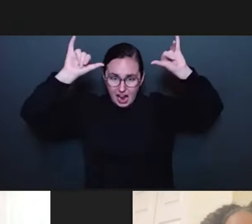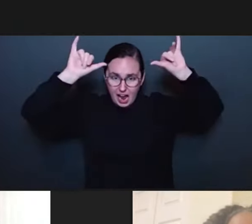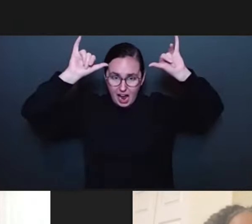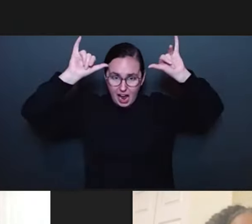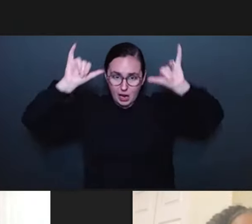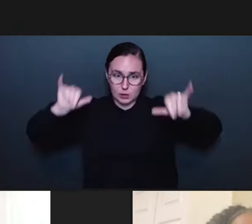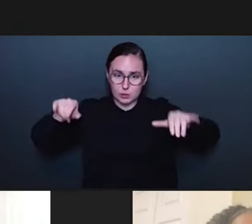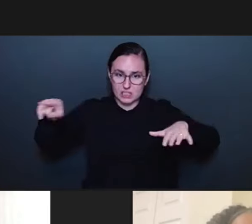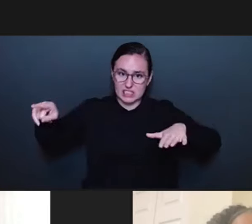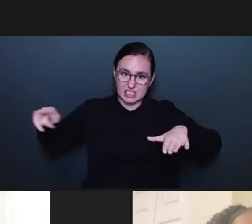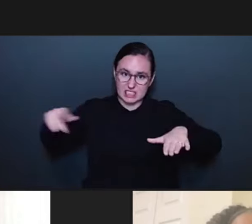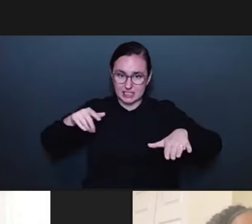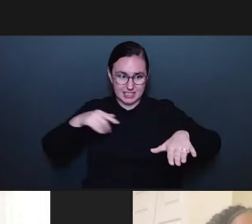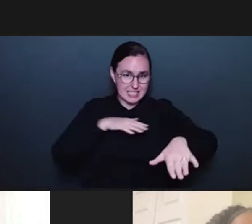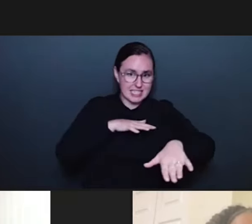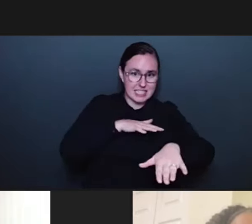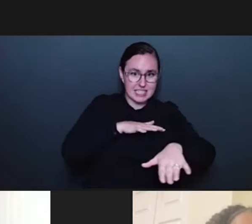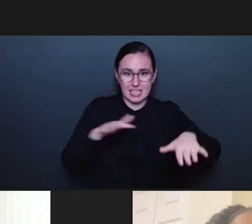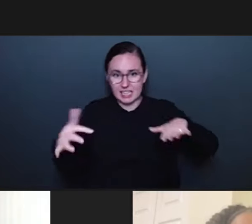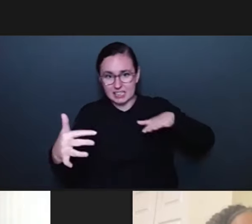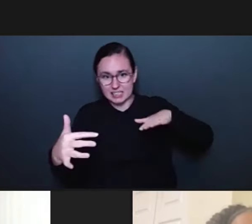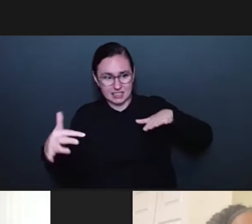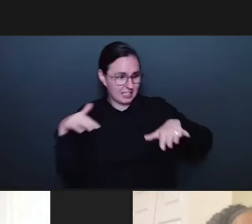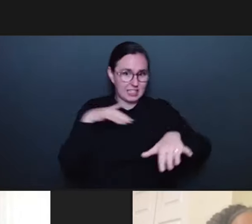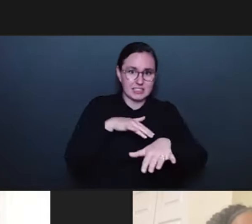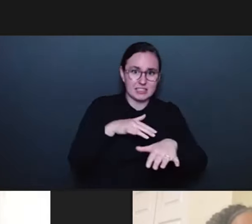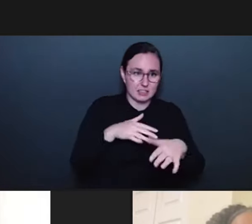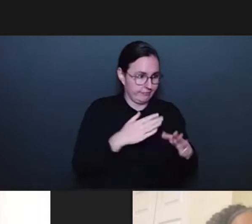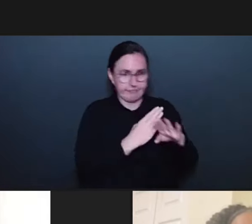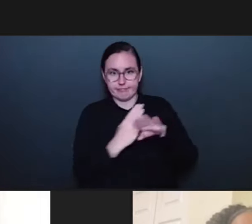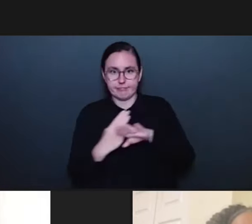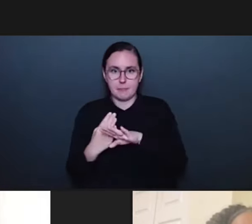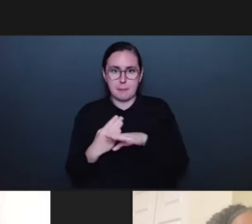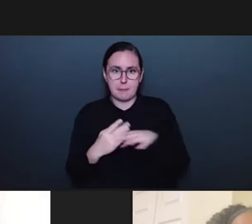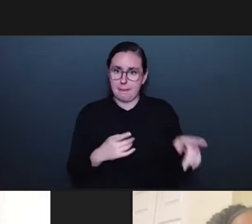often in a conflict situation. That makes it very difficult to plan. That makes it very